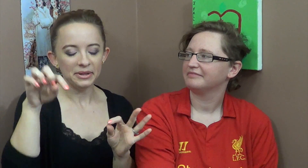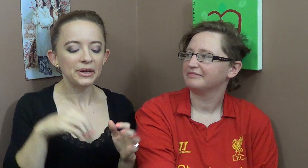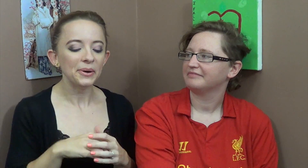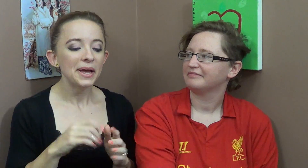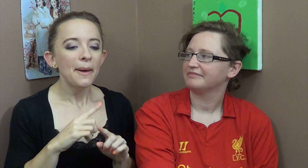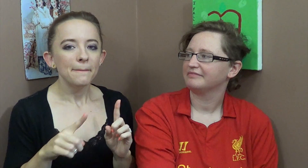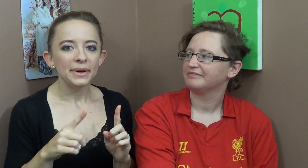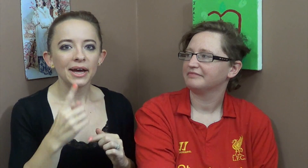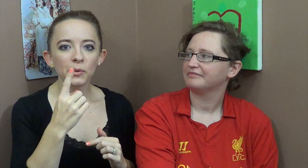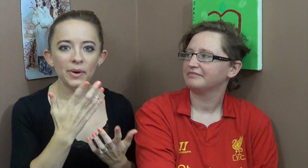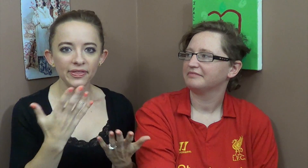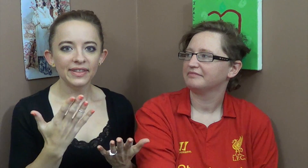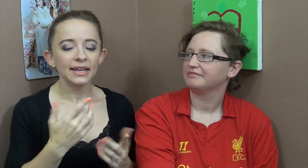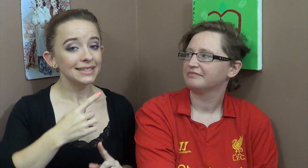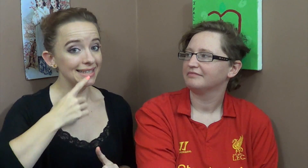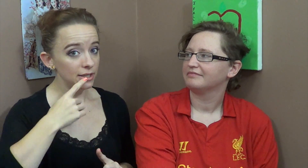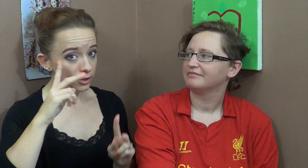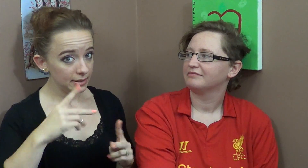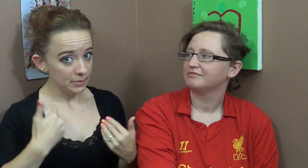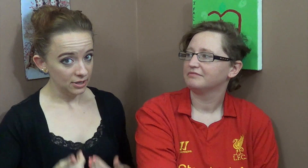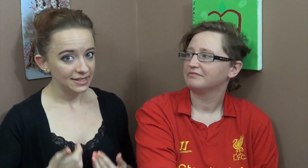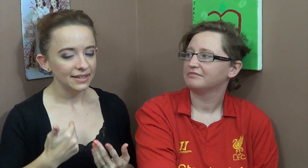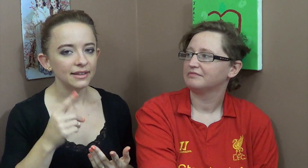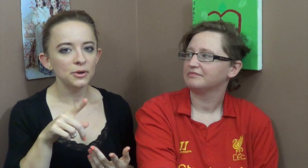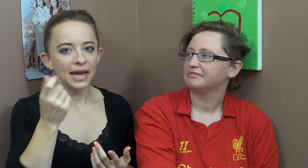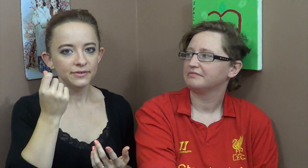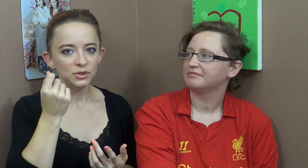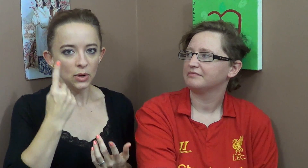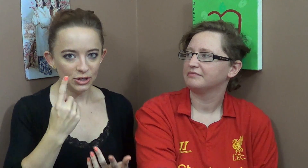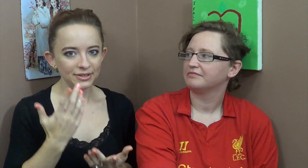put it down below, but one thing as a hearing person that you have to